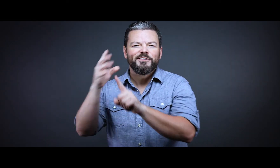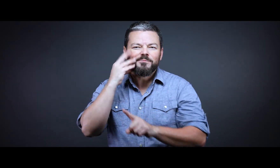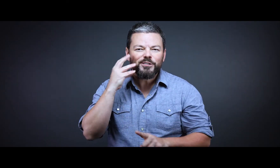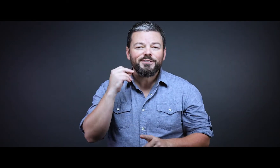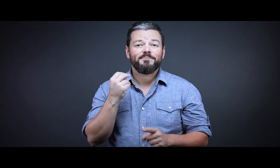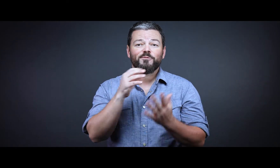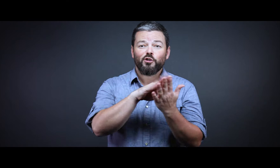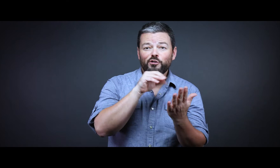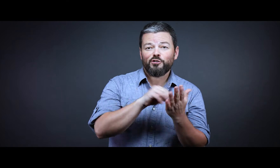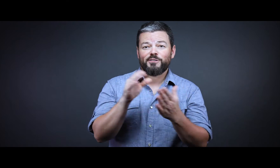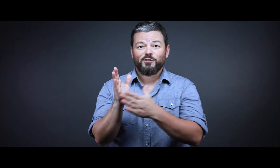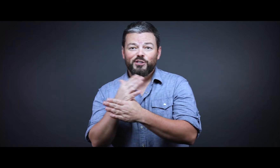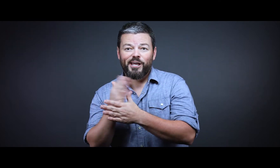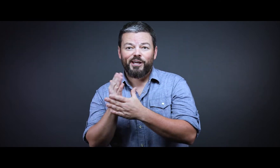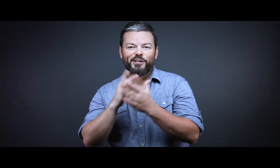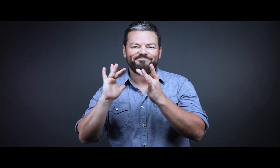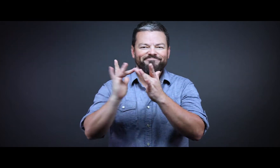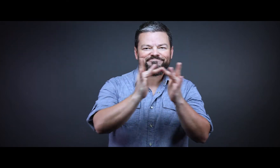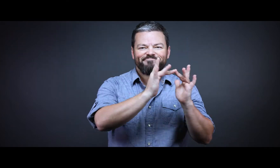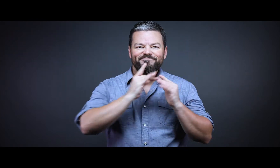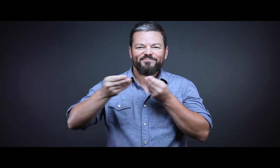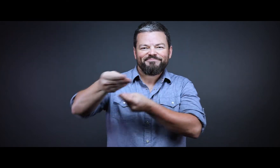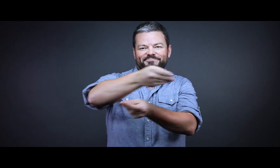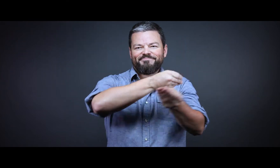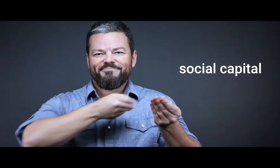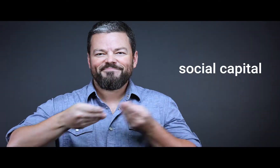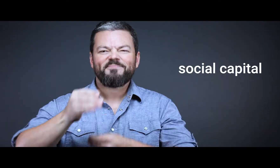in situations, where they're able to learn from others.